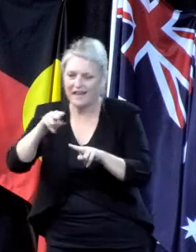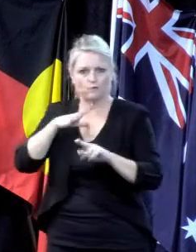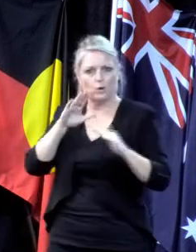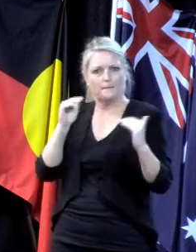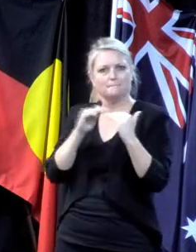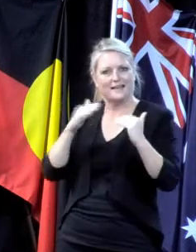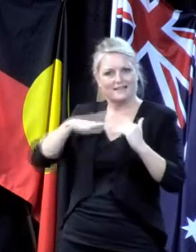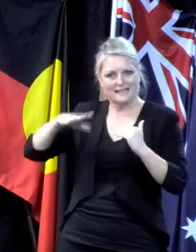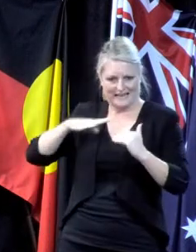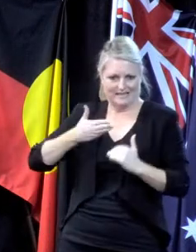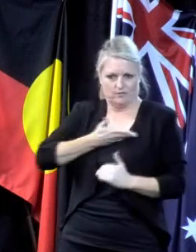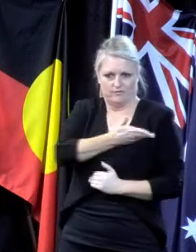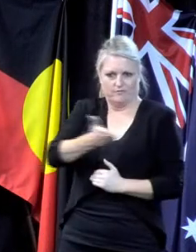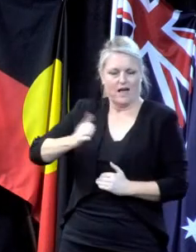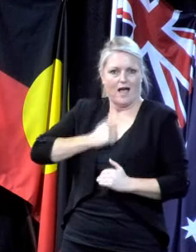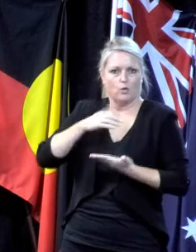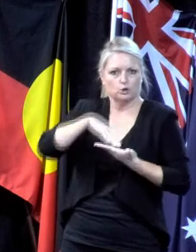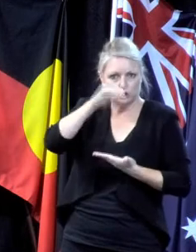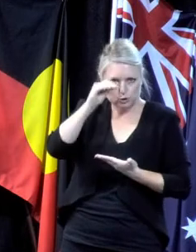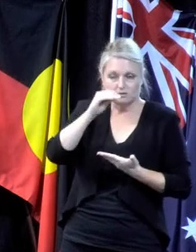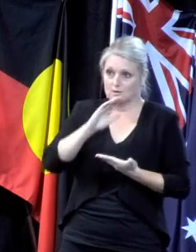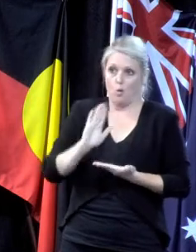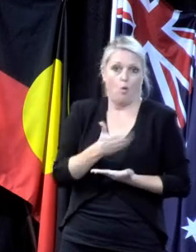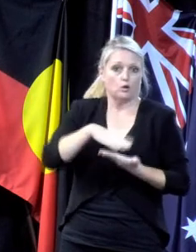including students with disability. And I would say that the final one is,